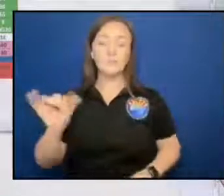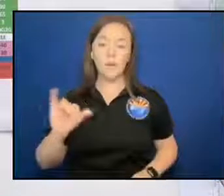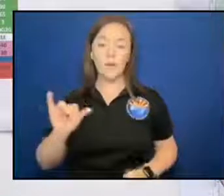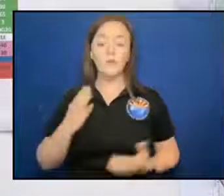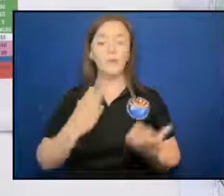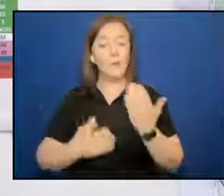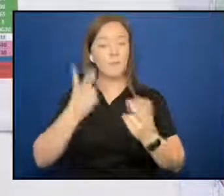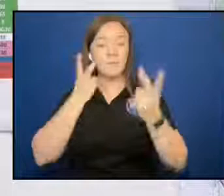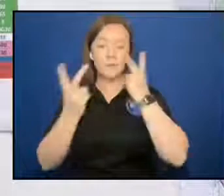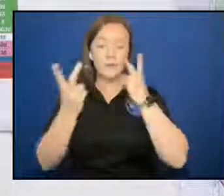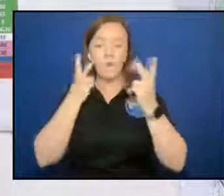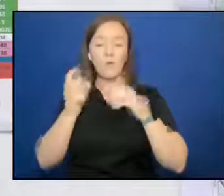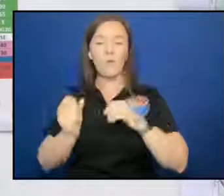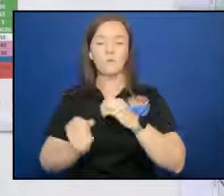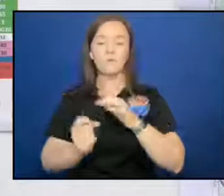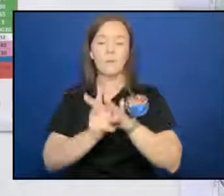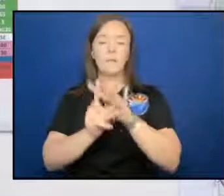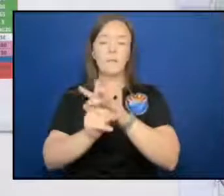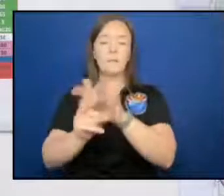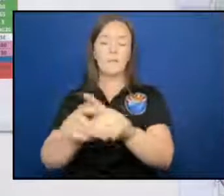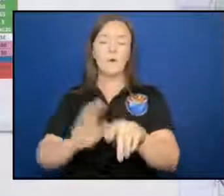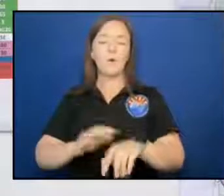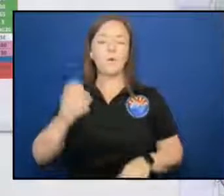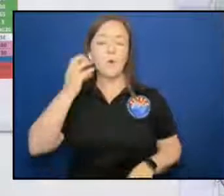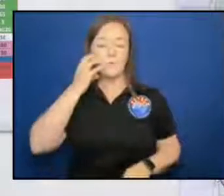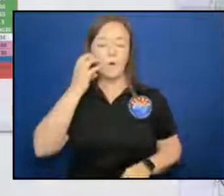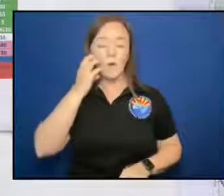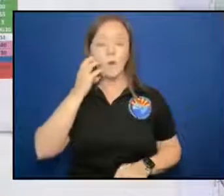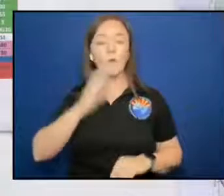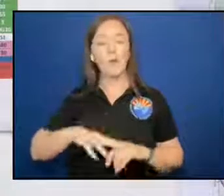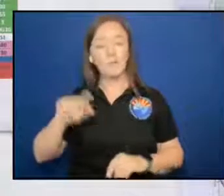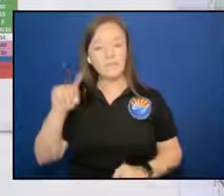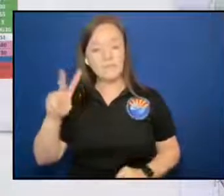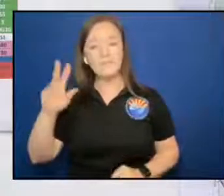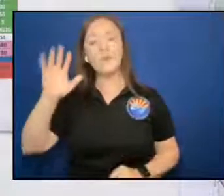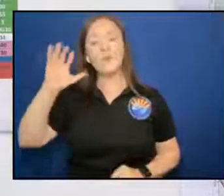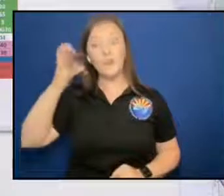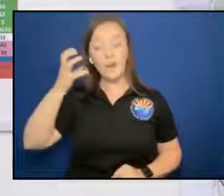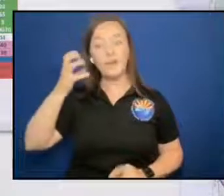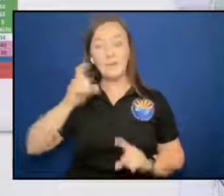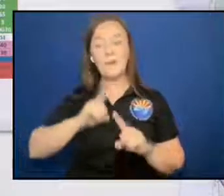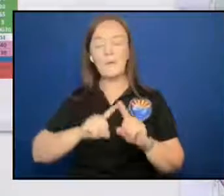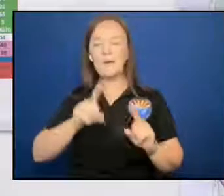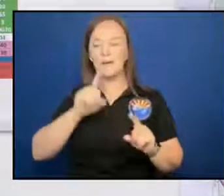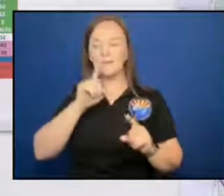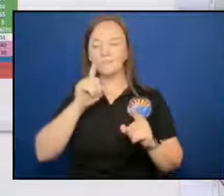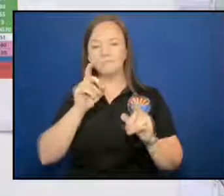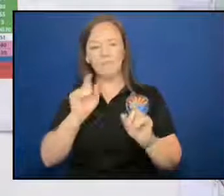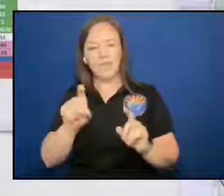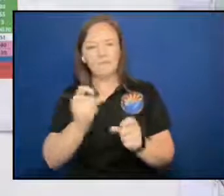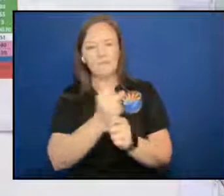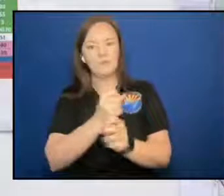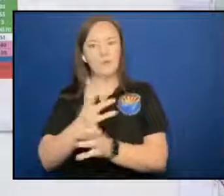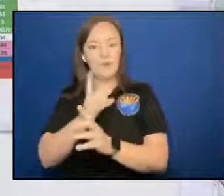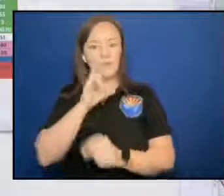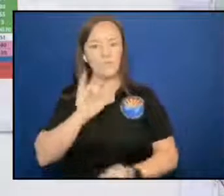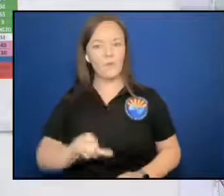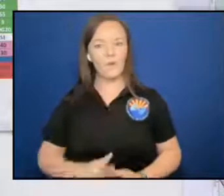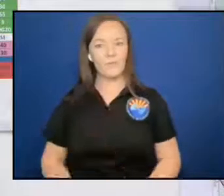FOR SAN MIGUEL COUNTY SHERIFF, CHRIS LOPEZ. GOOD EVENING EVERYBODY AND THANK YOU CELESTE ALWAYS FOR THE INTRODUCTION AND IN TERMS OF